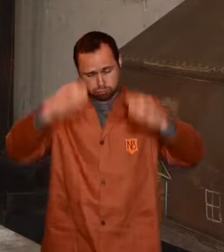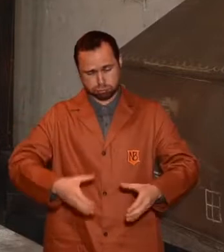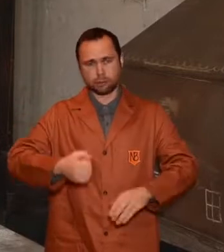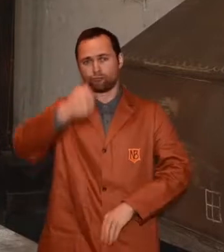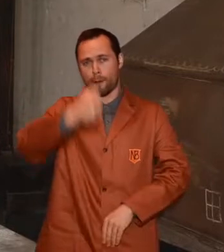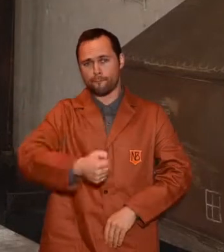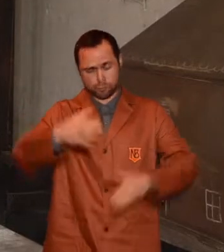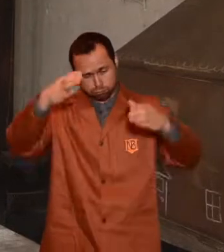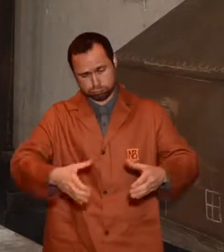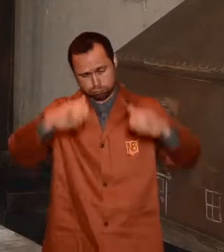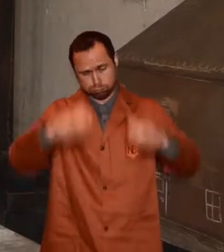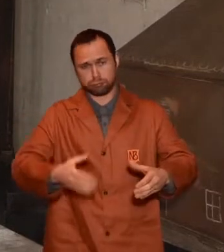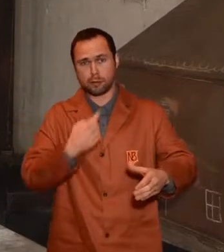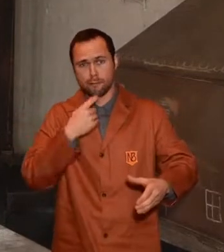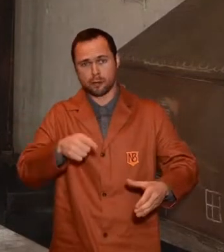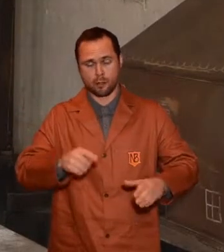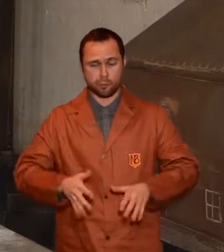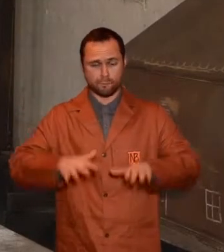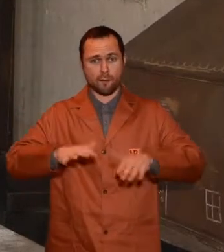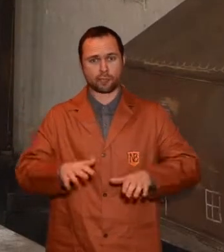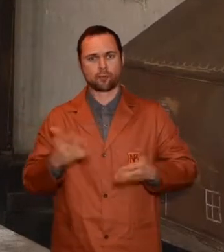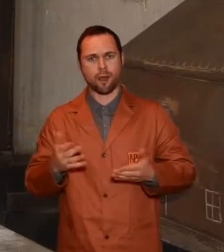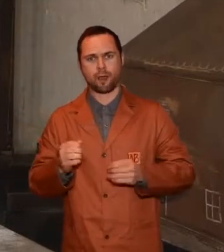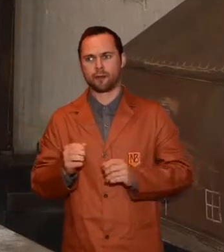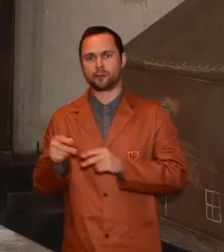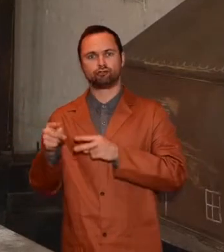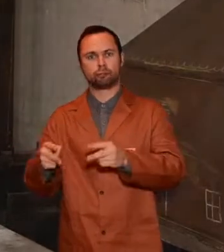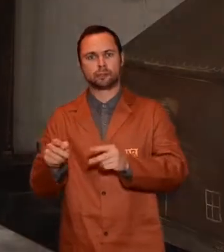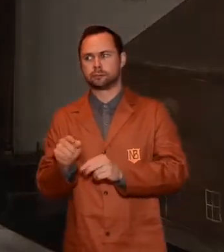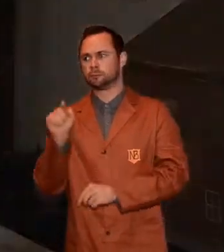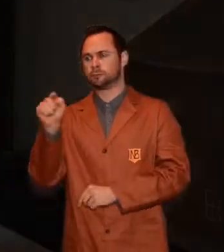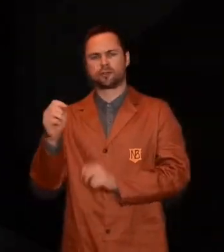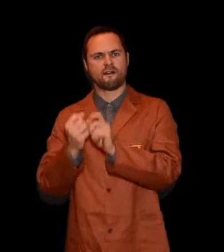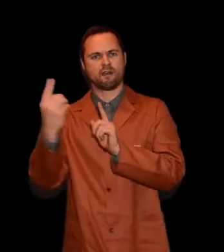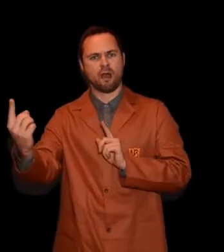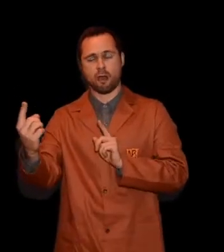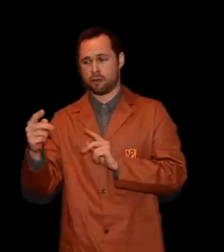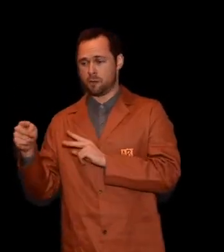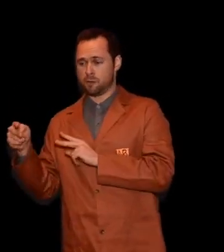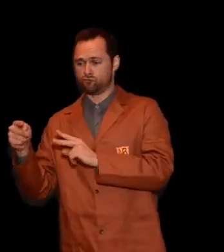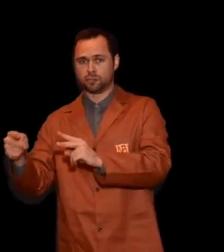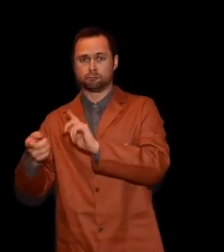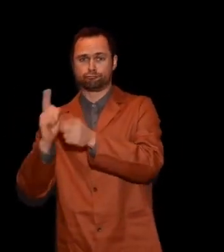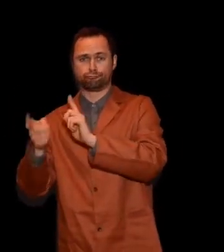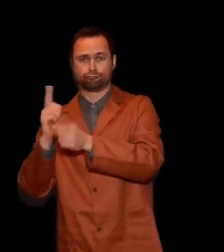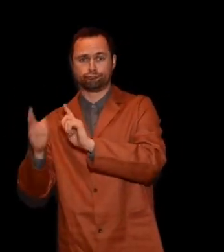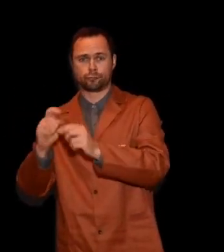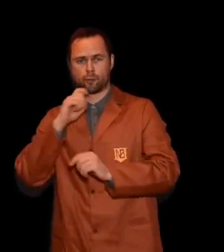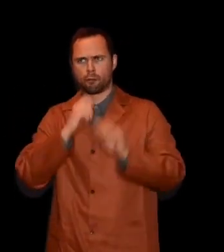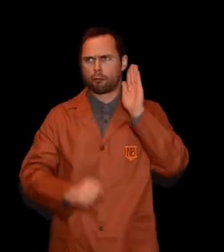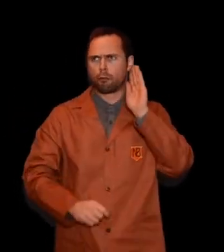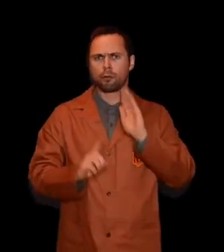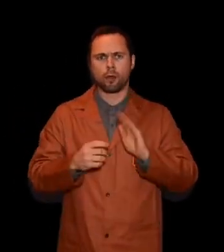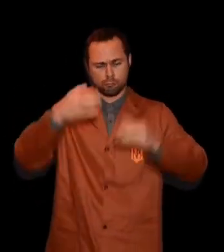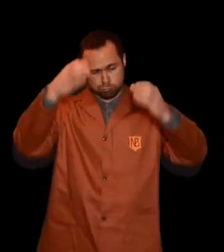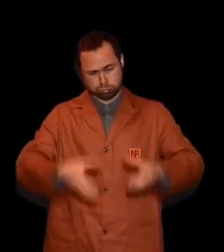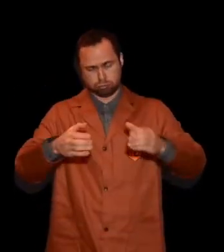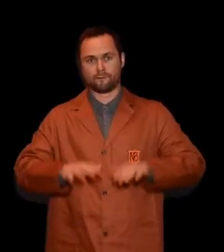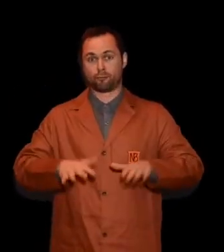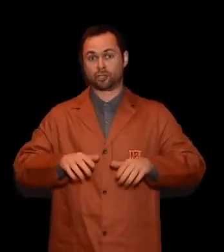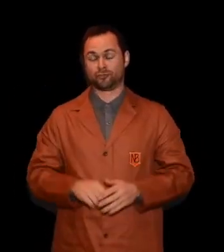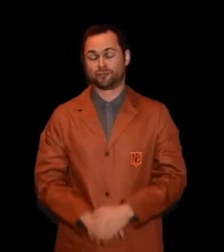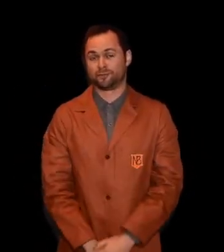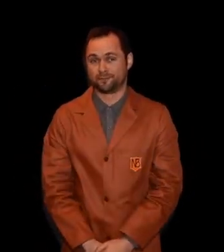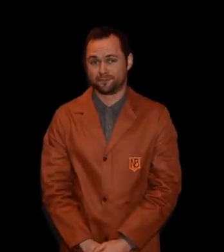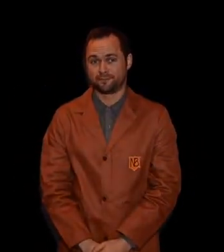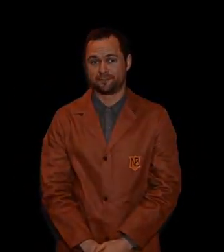It was said that the vibrations could be felt about a quarter of a mile away